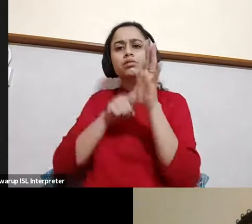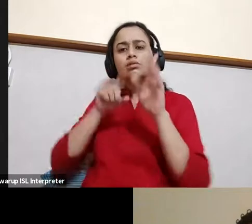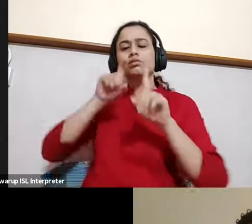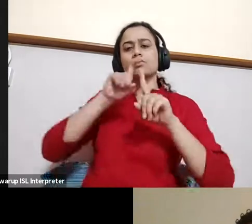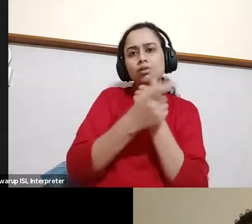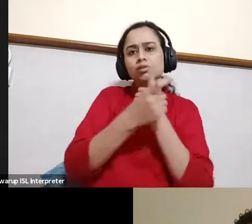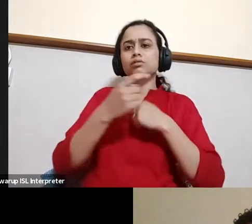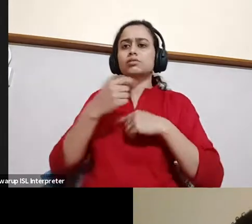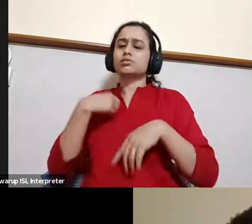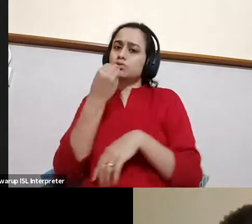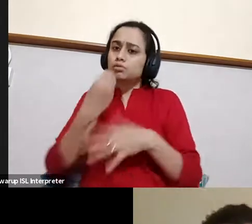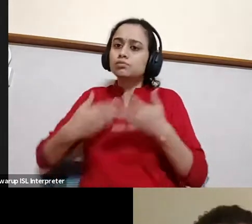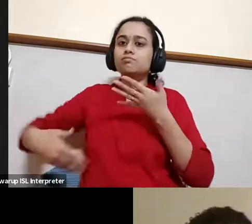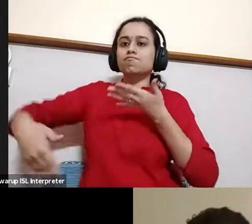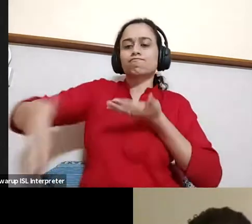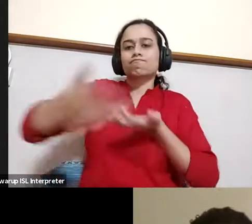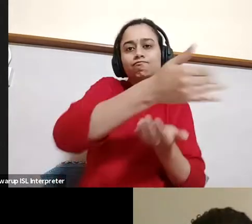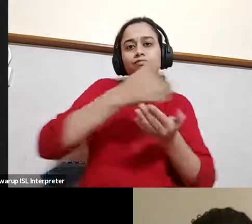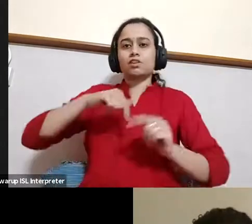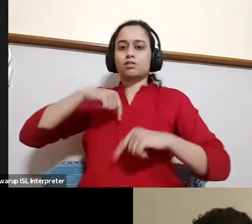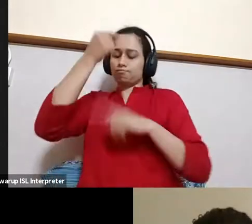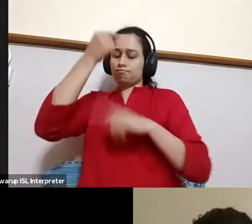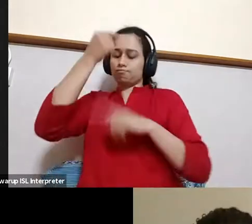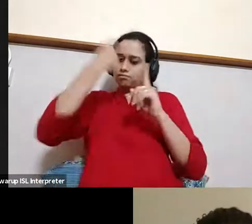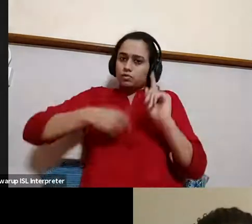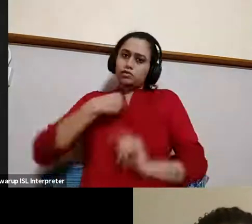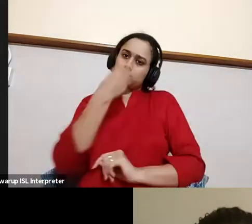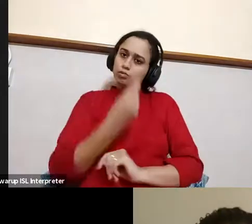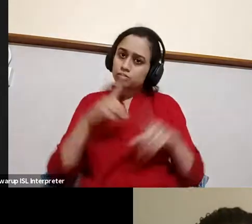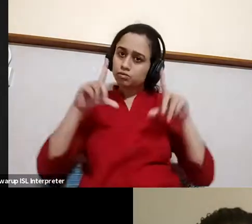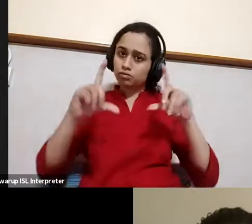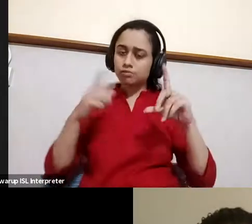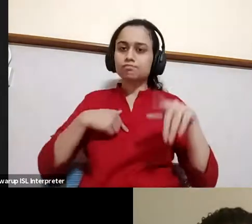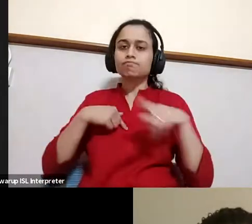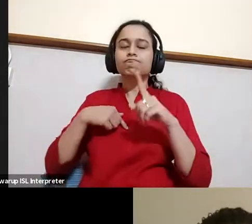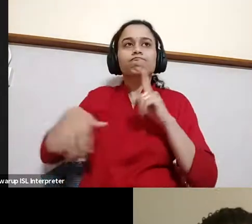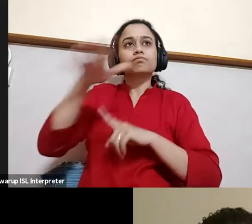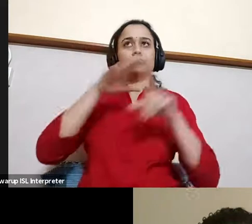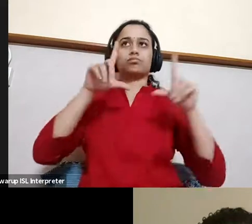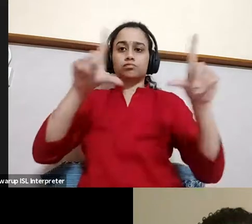collection of personal portraits into the public domain so for people interested more in the kind